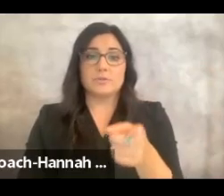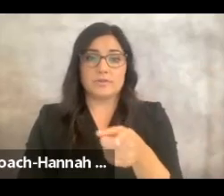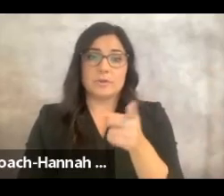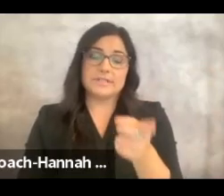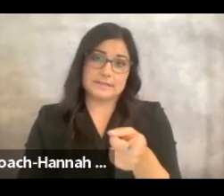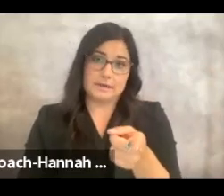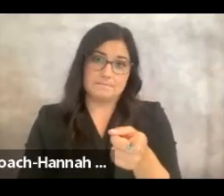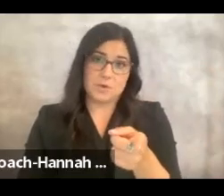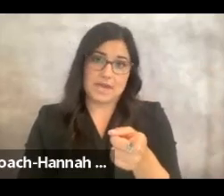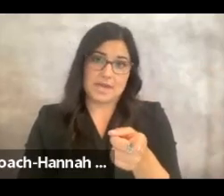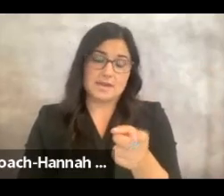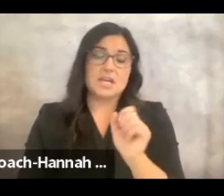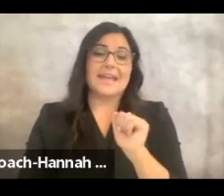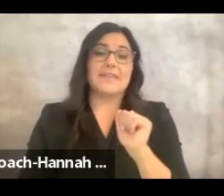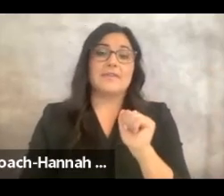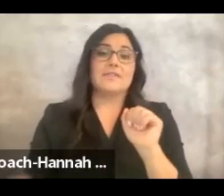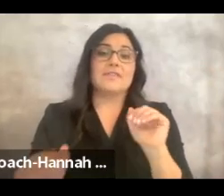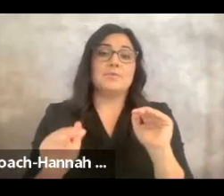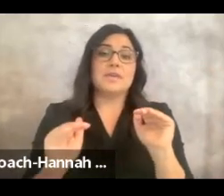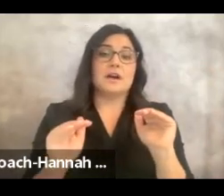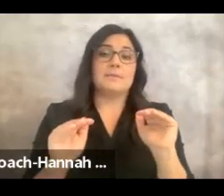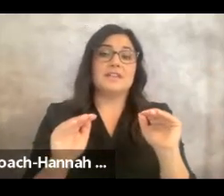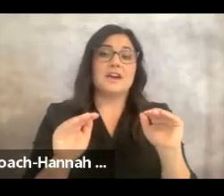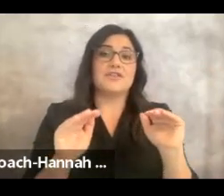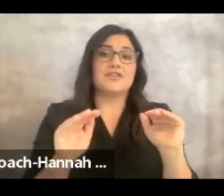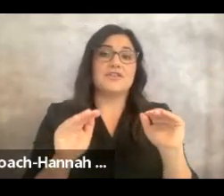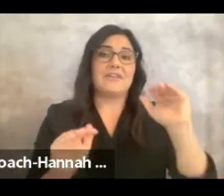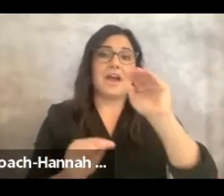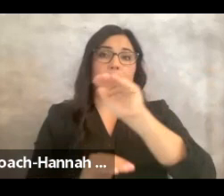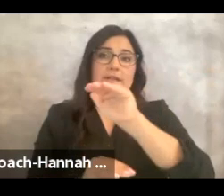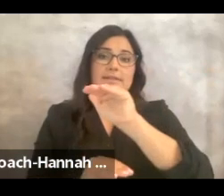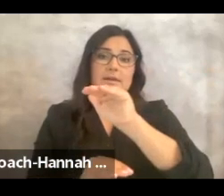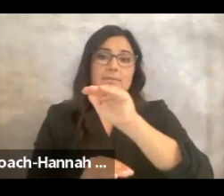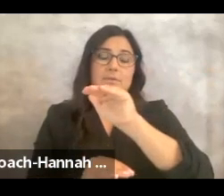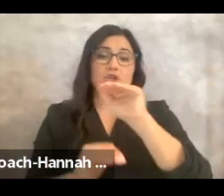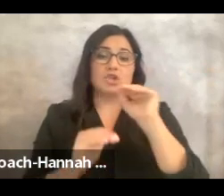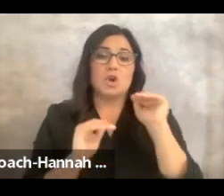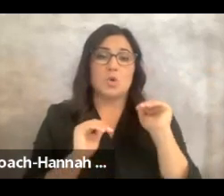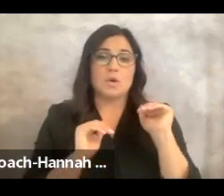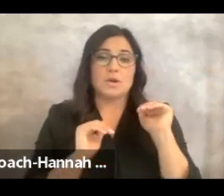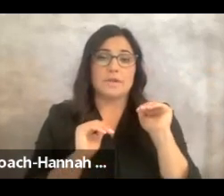your performance exam. Okay? And that then becomes a three and a half hour exam. So,